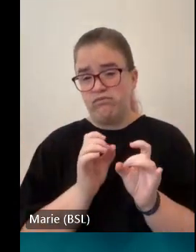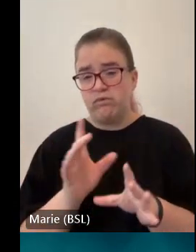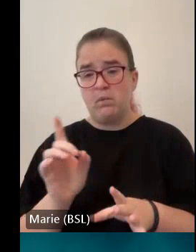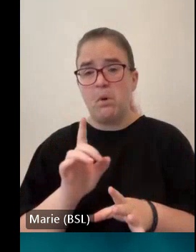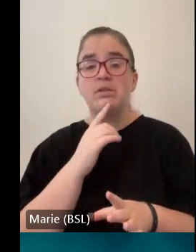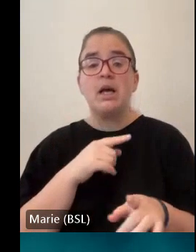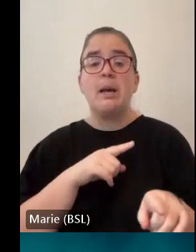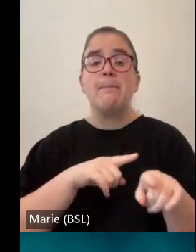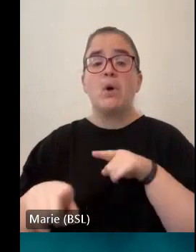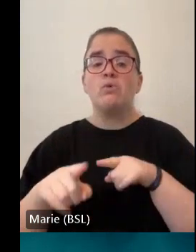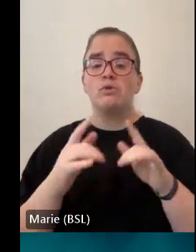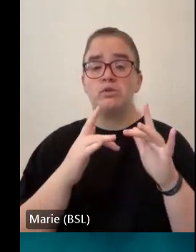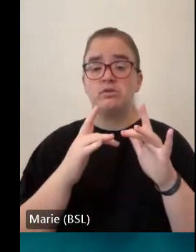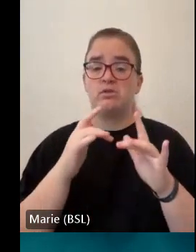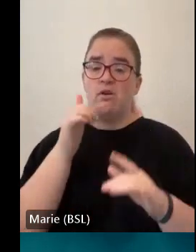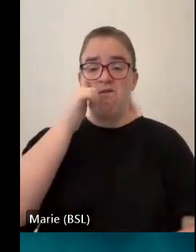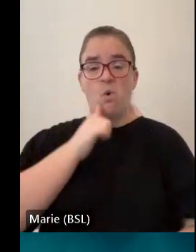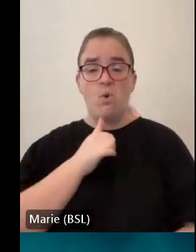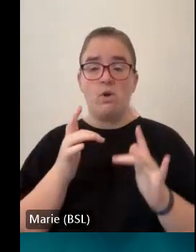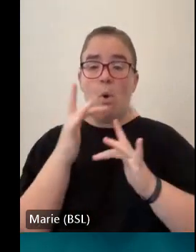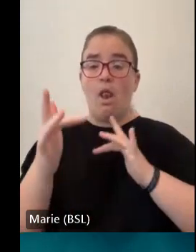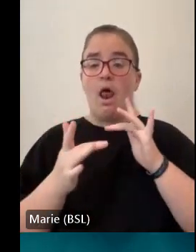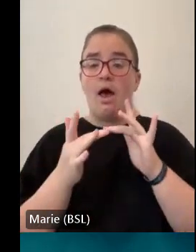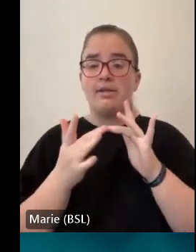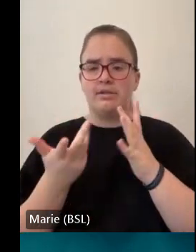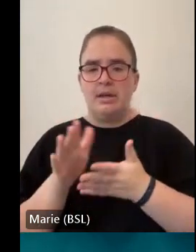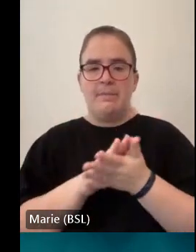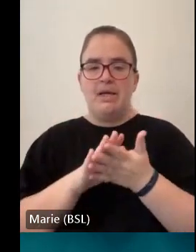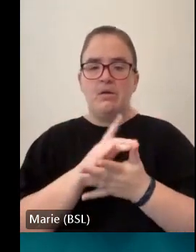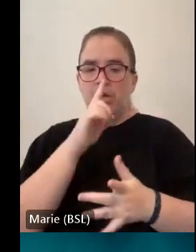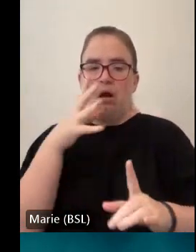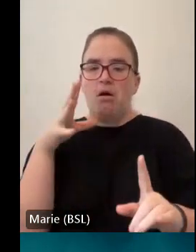foresters operate online and that doesn't mean we can't catch them.